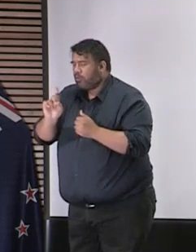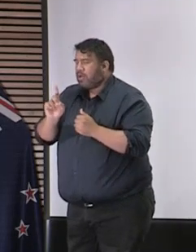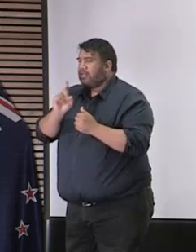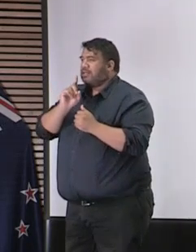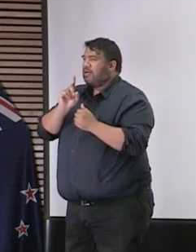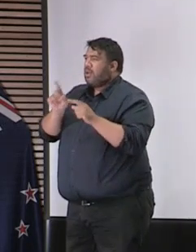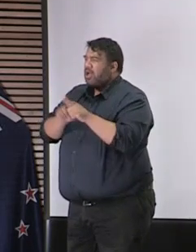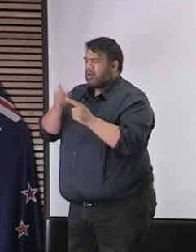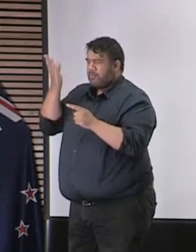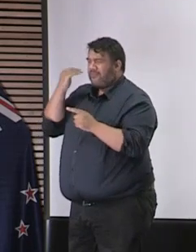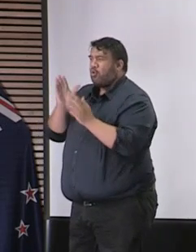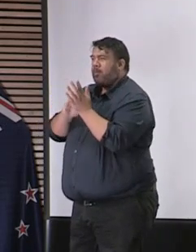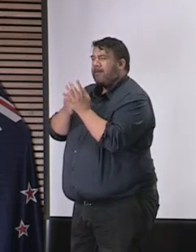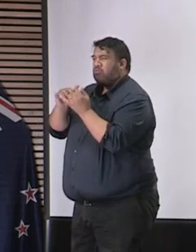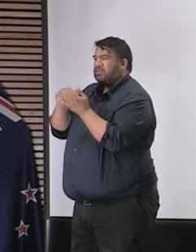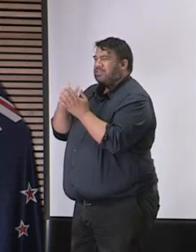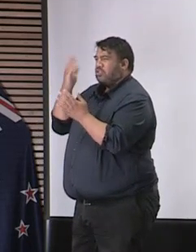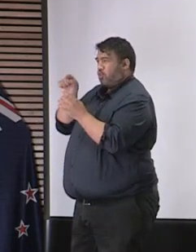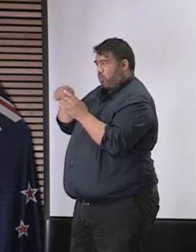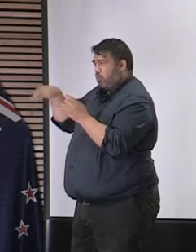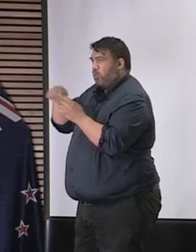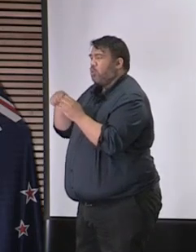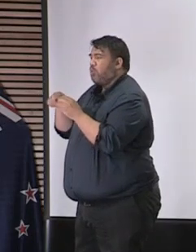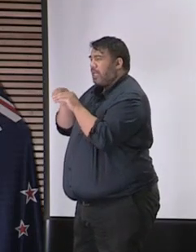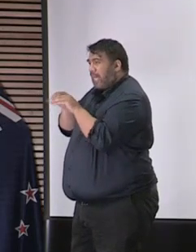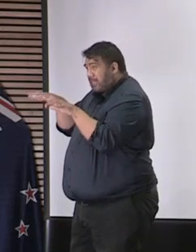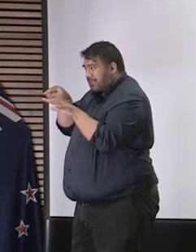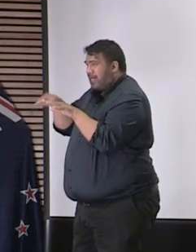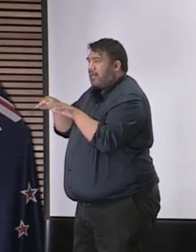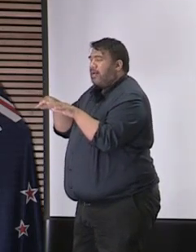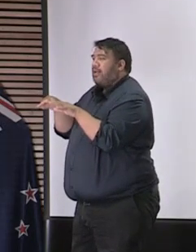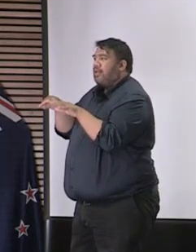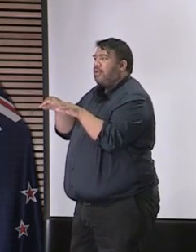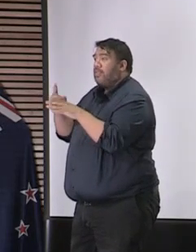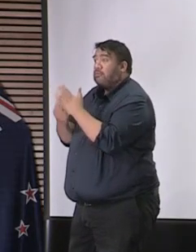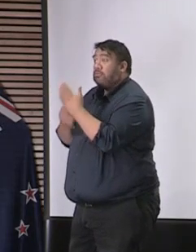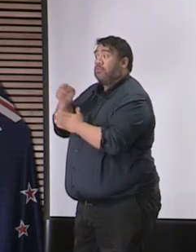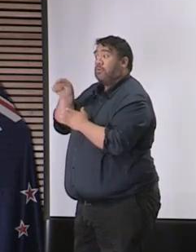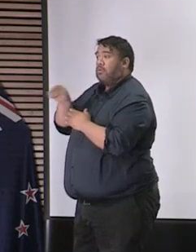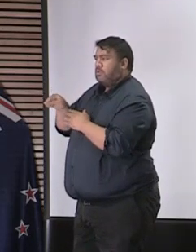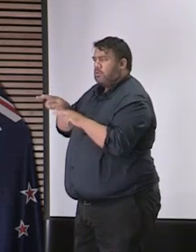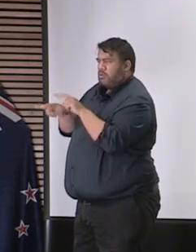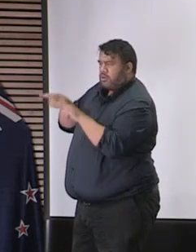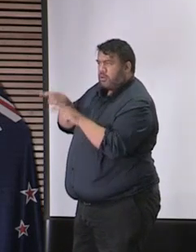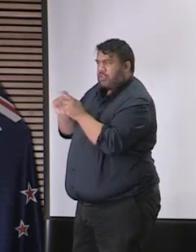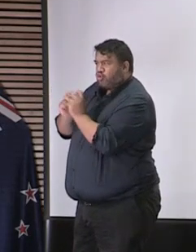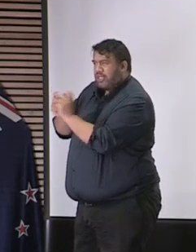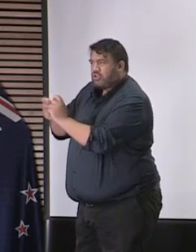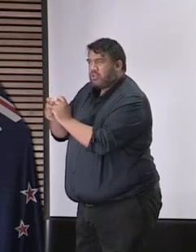I am pointing out that is what has happened I think with the information you are referring to is that we previously had, for instance, Marist next to